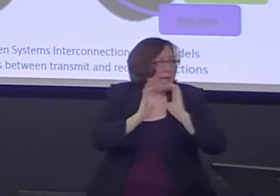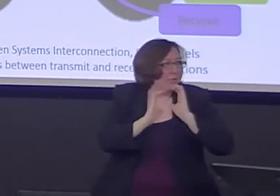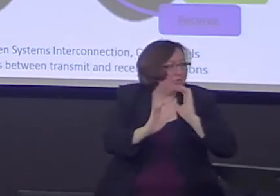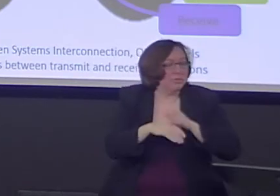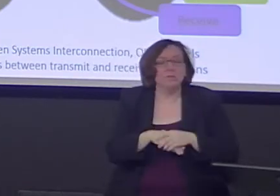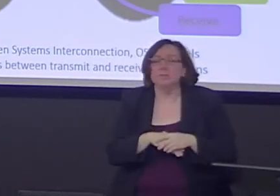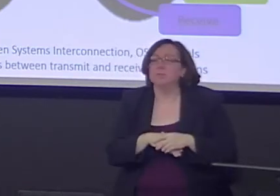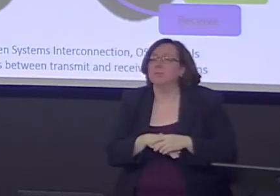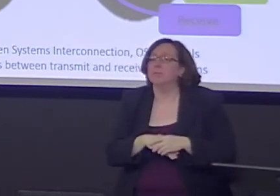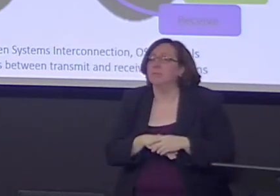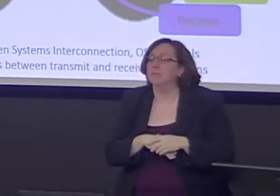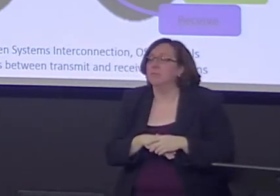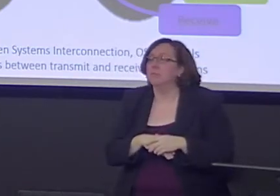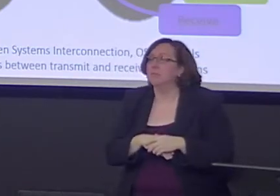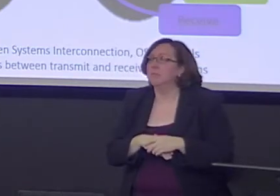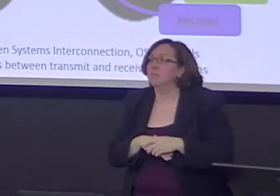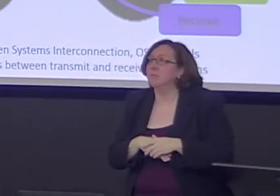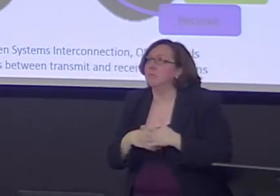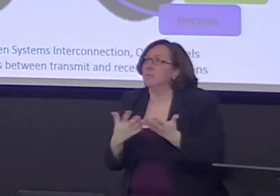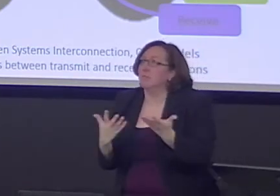the difficulties of interpreting